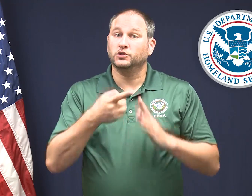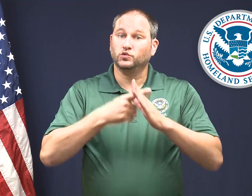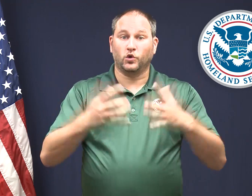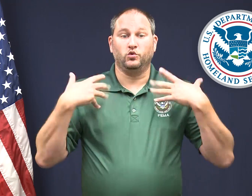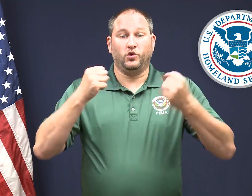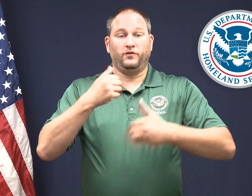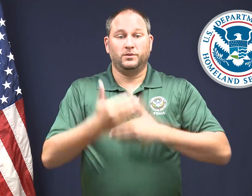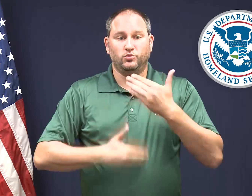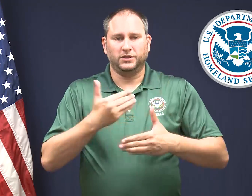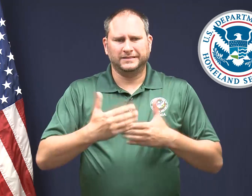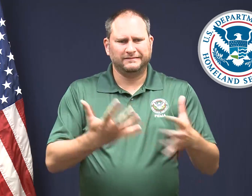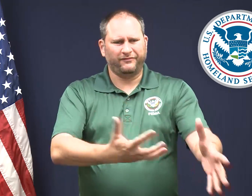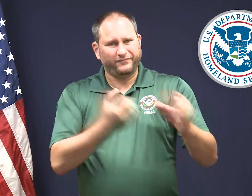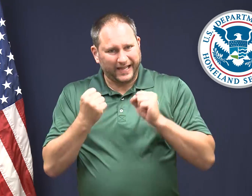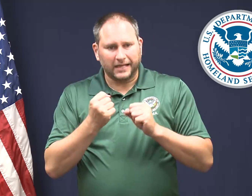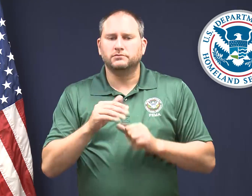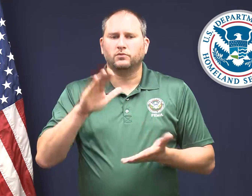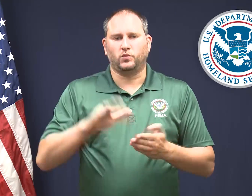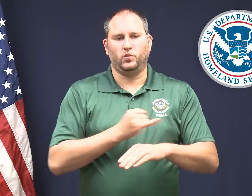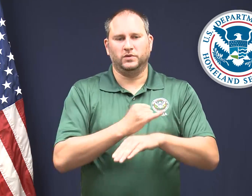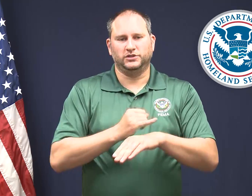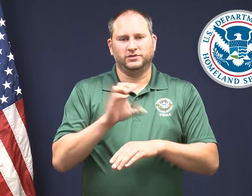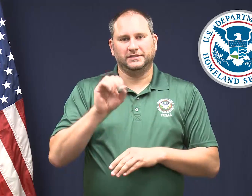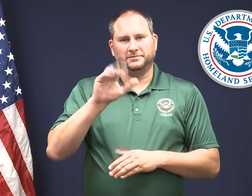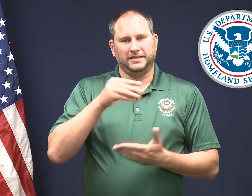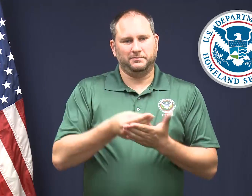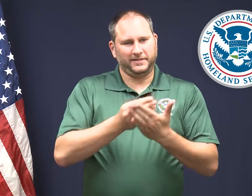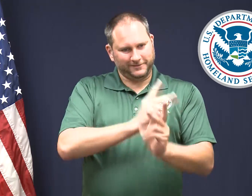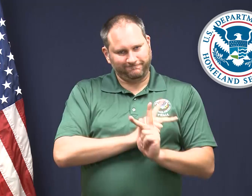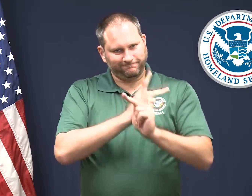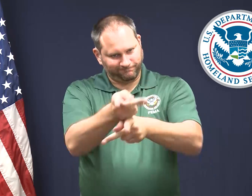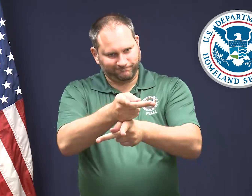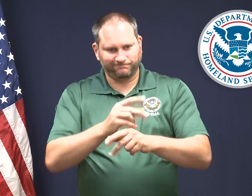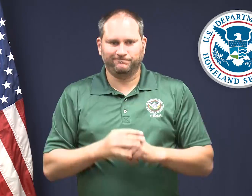You can begin your recovery immediately with a low-interest SBA disaster loan.